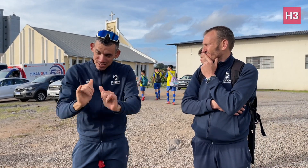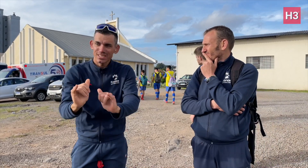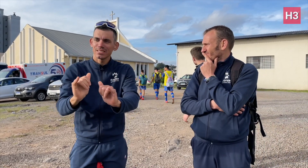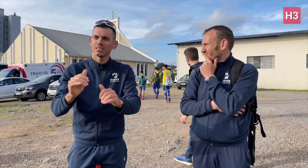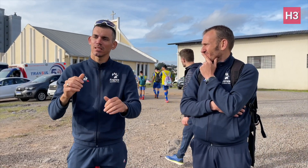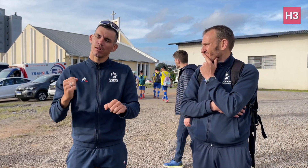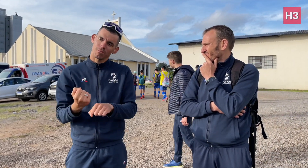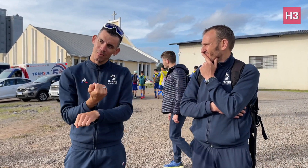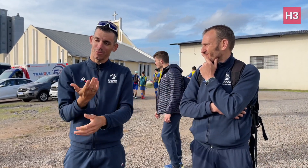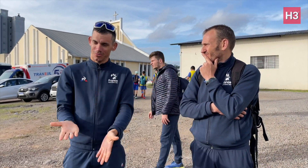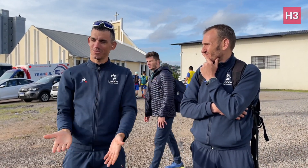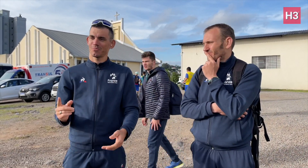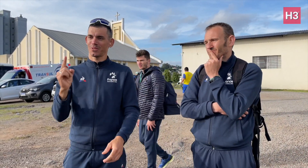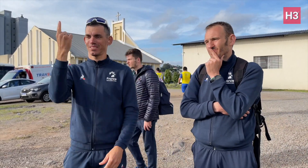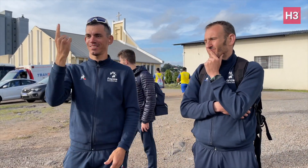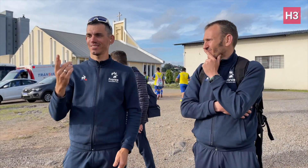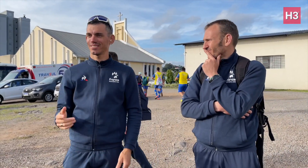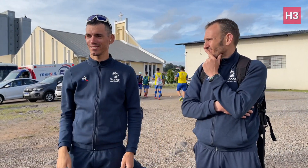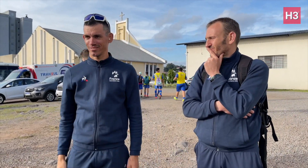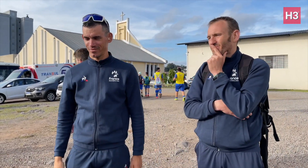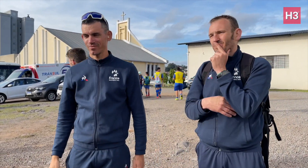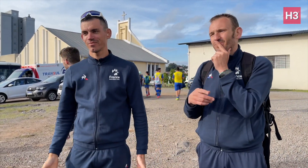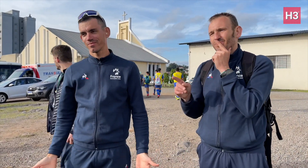which allowed me to bike ahead of the USA team.